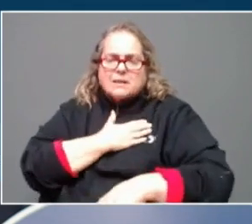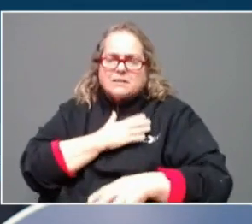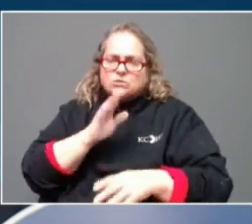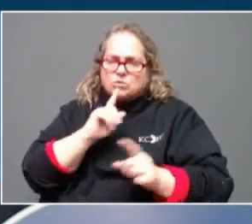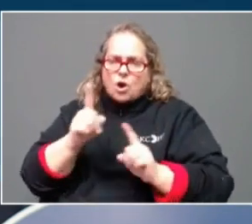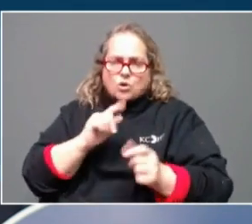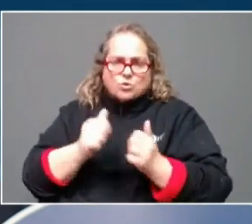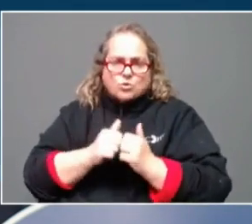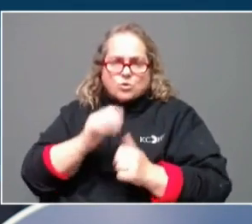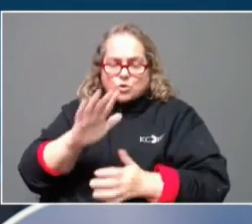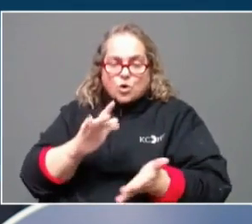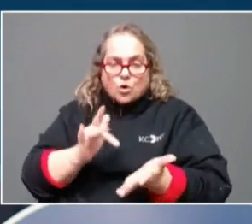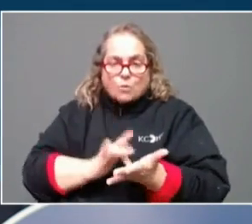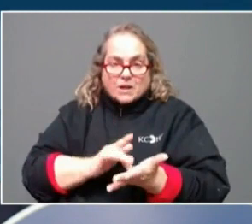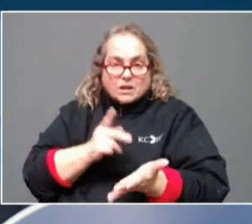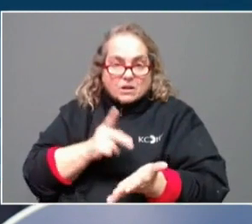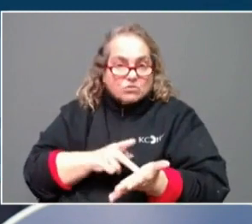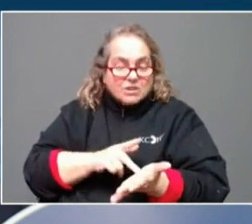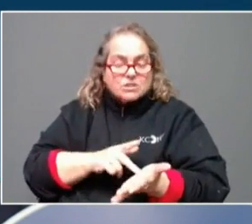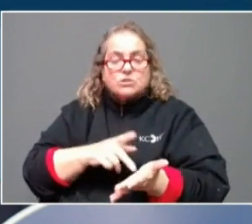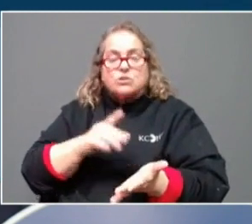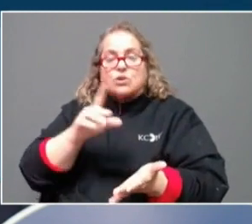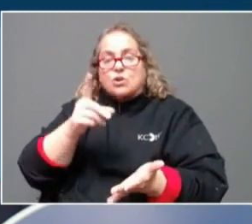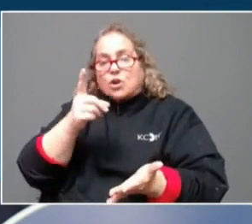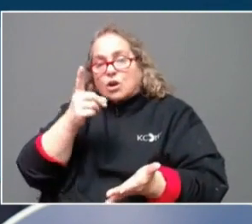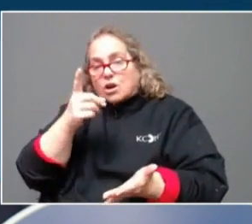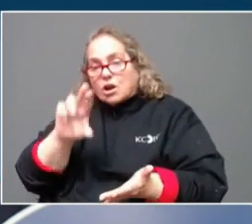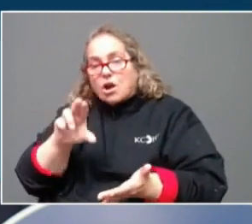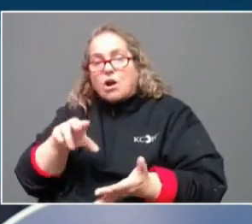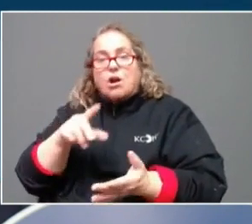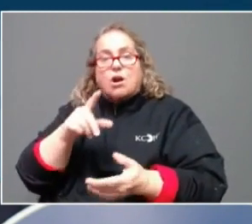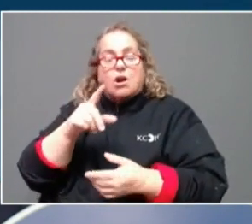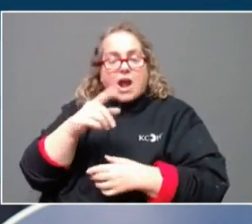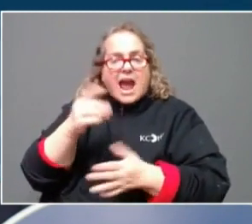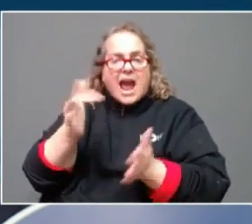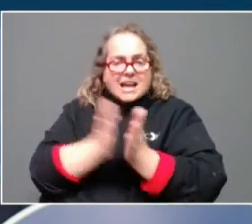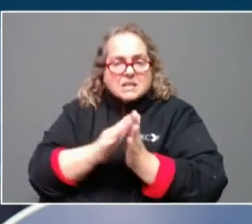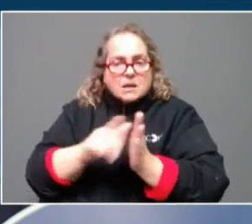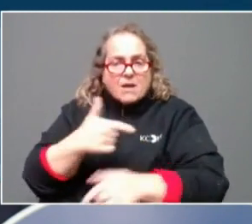provider. Ask them about the vaccines. The American Academy of Pediatrics,